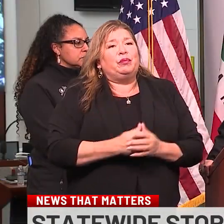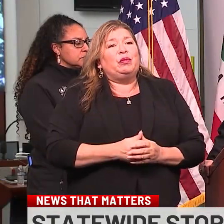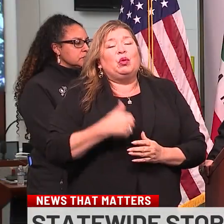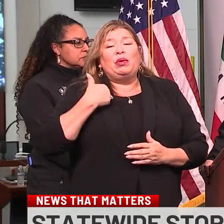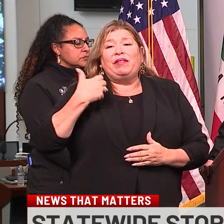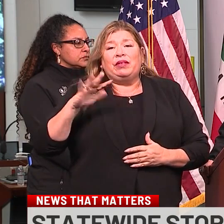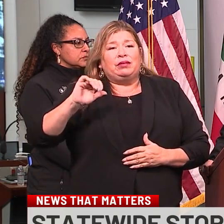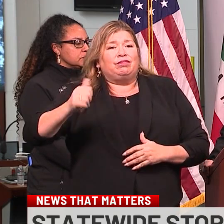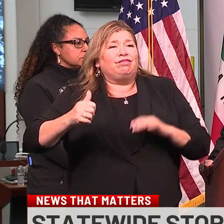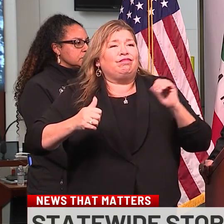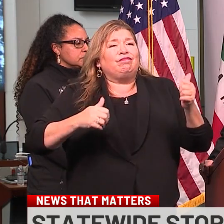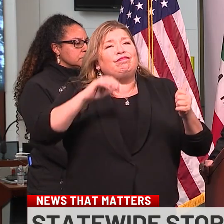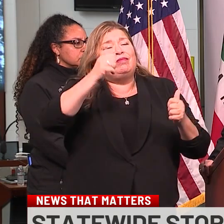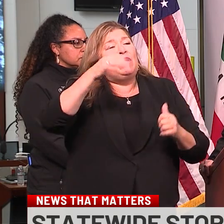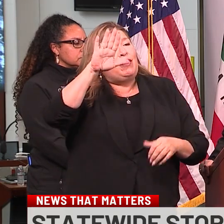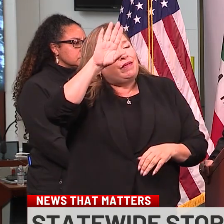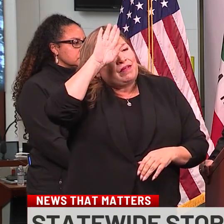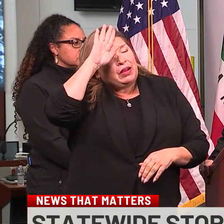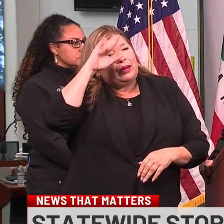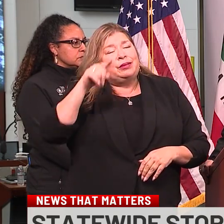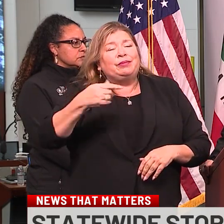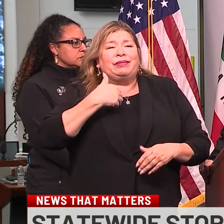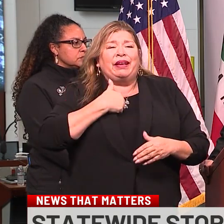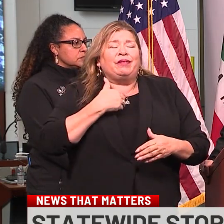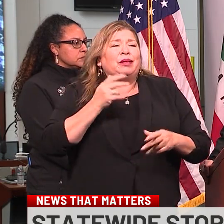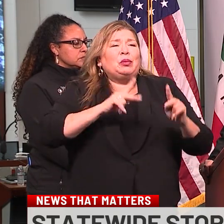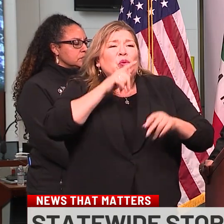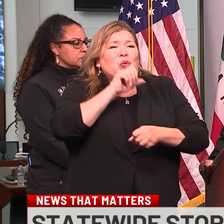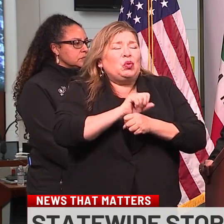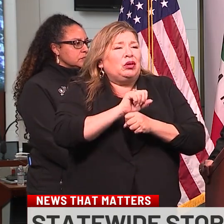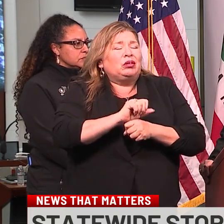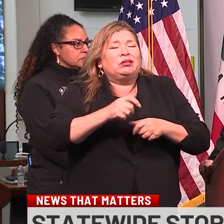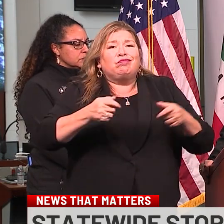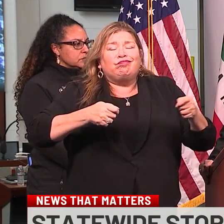ASSISTANCE TO THE STATE AND